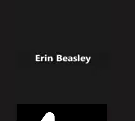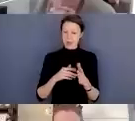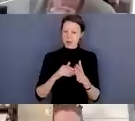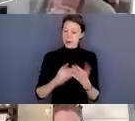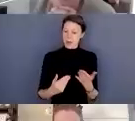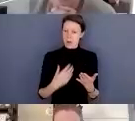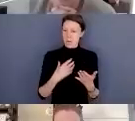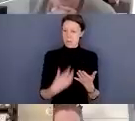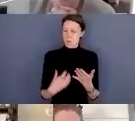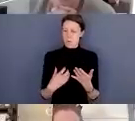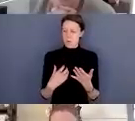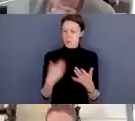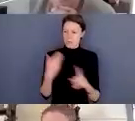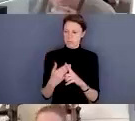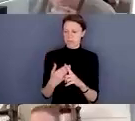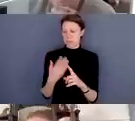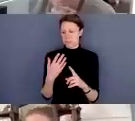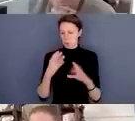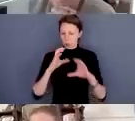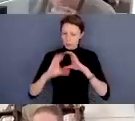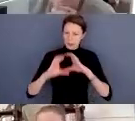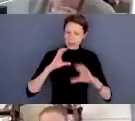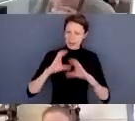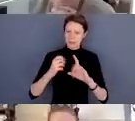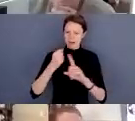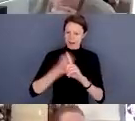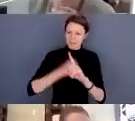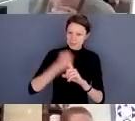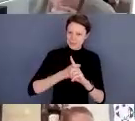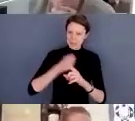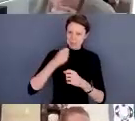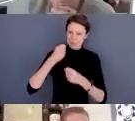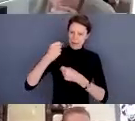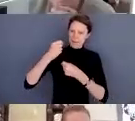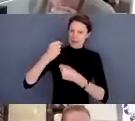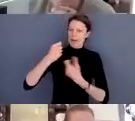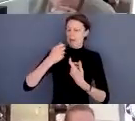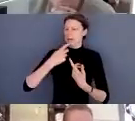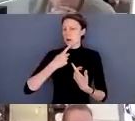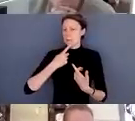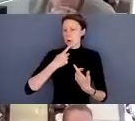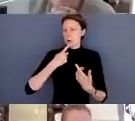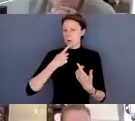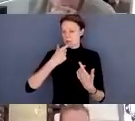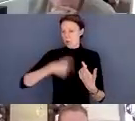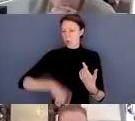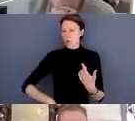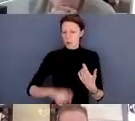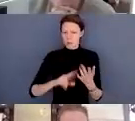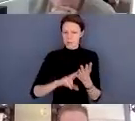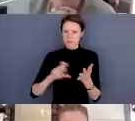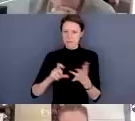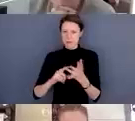campaigning sort of role since I've been in the community sector at VCOSS and and other places. So